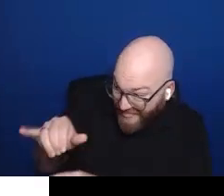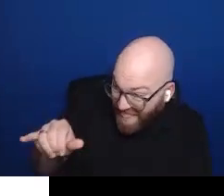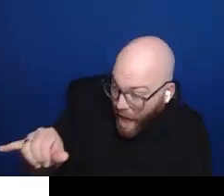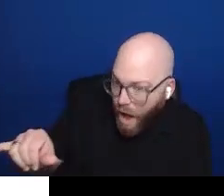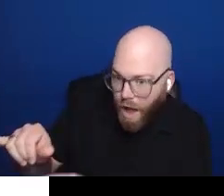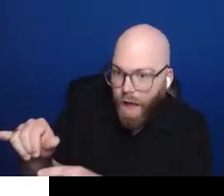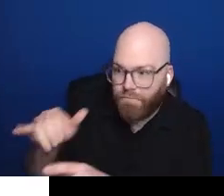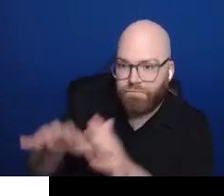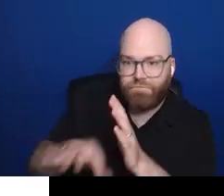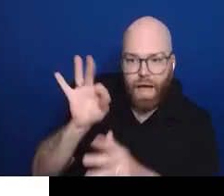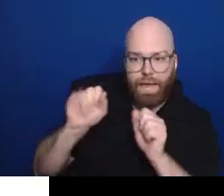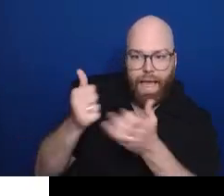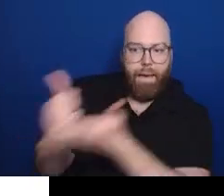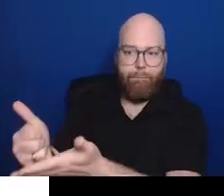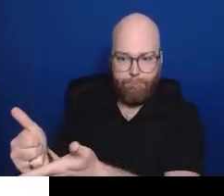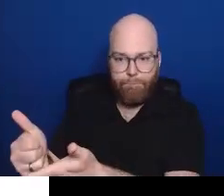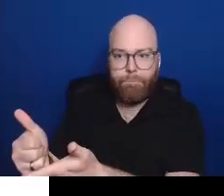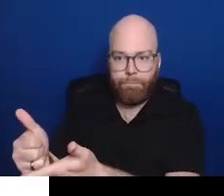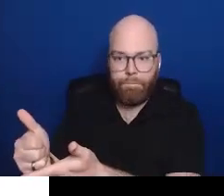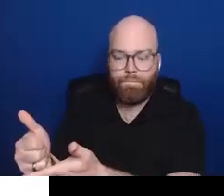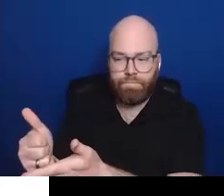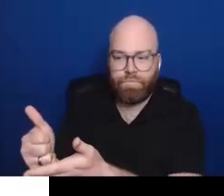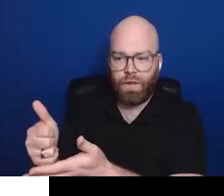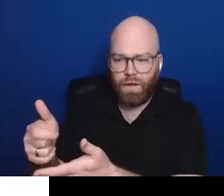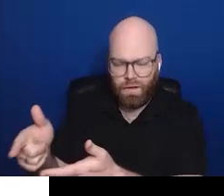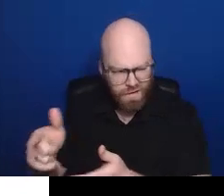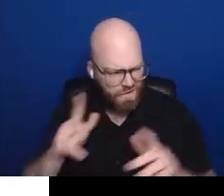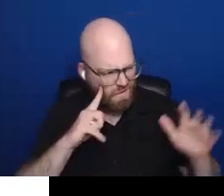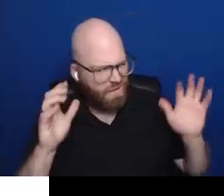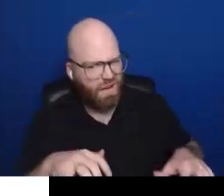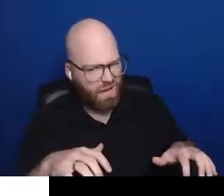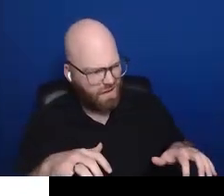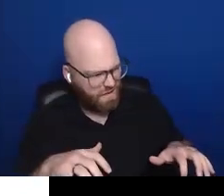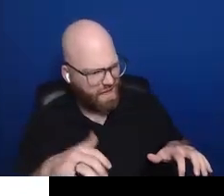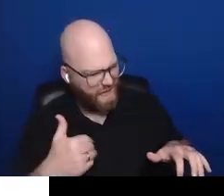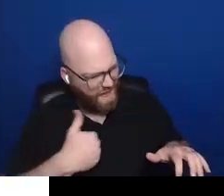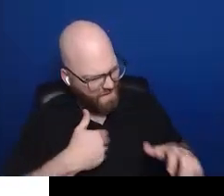give them information, they're surprised. And they're surprised because it's information